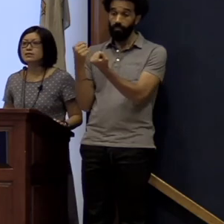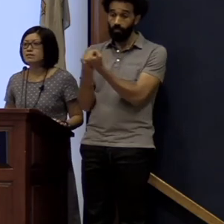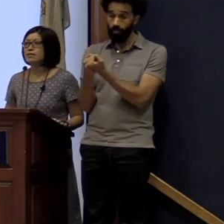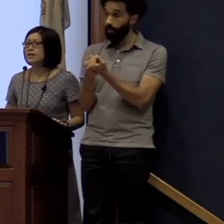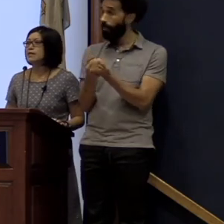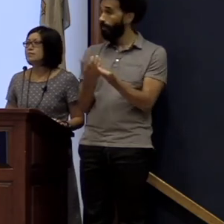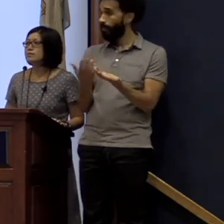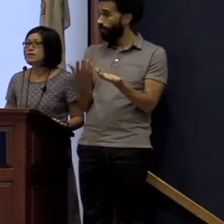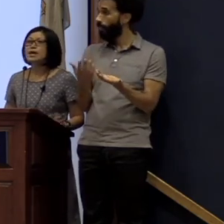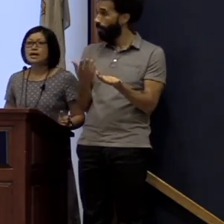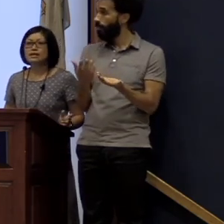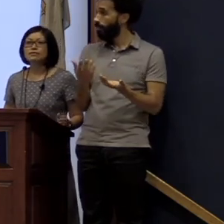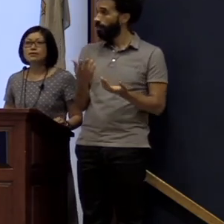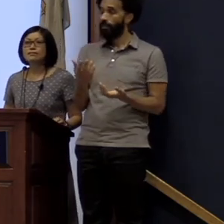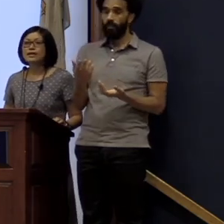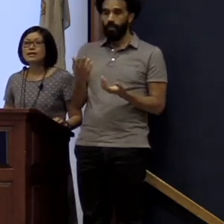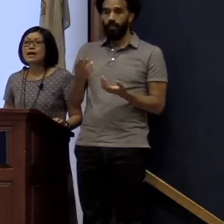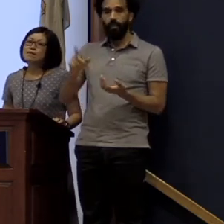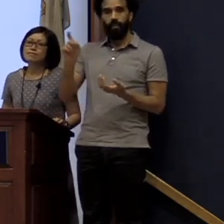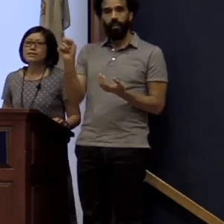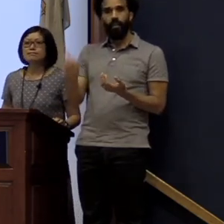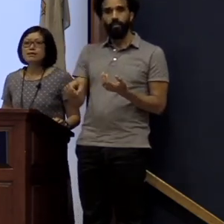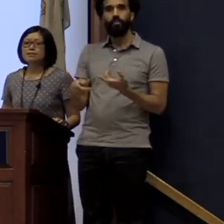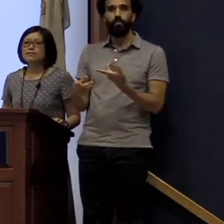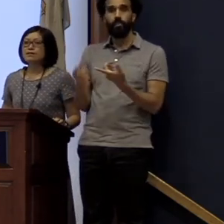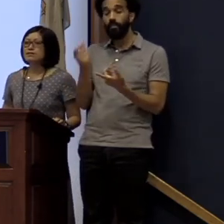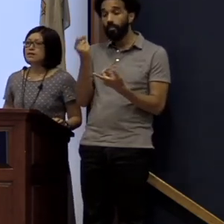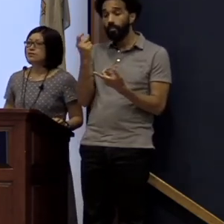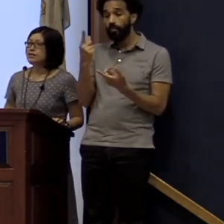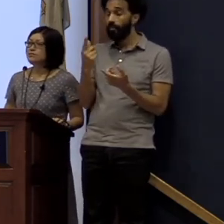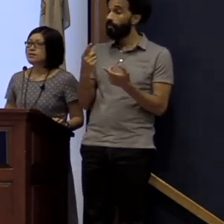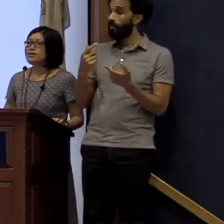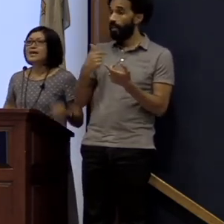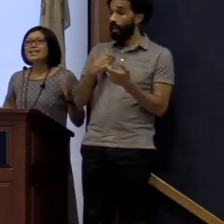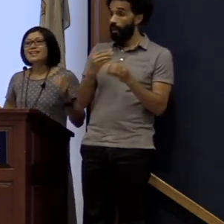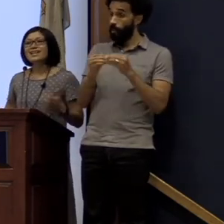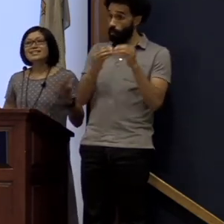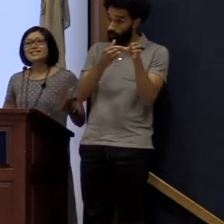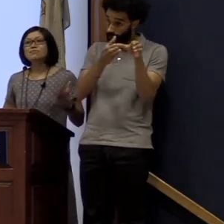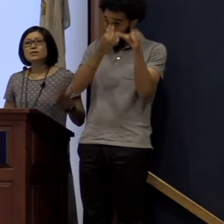Maybe I can help you and I've taught them that but not about Frankenstein or Shakespeare and that doesn't work